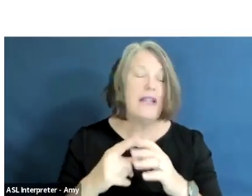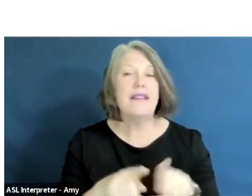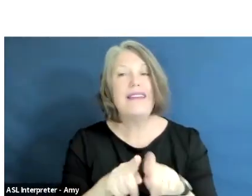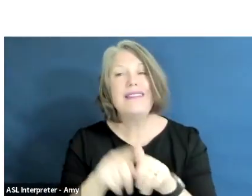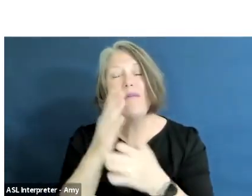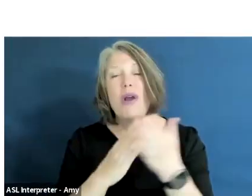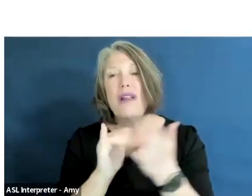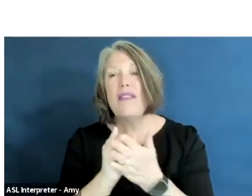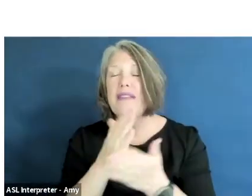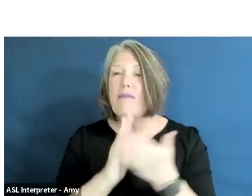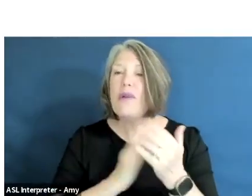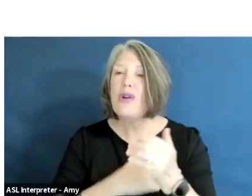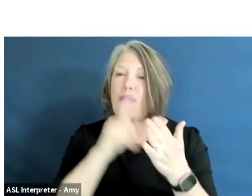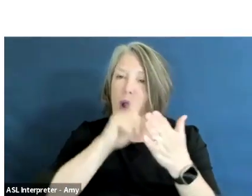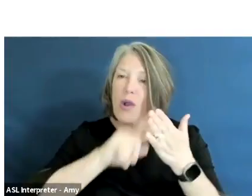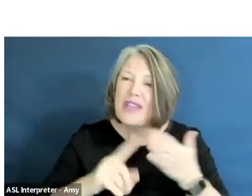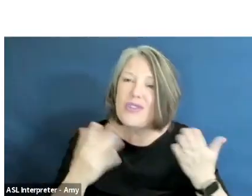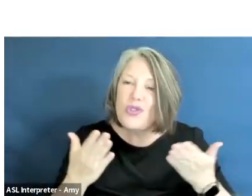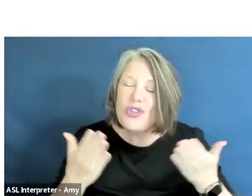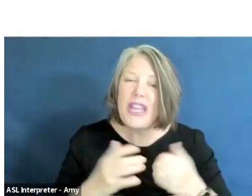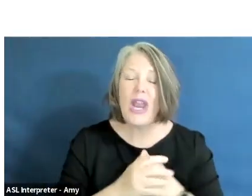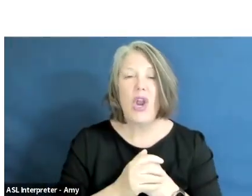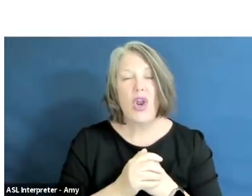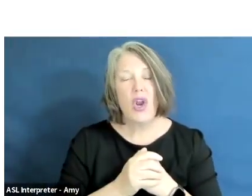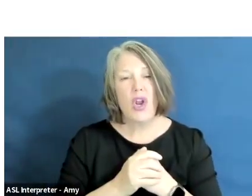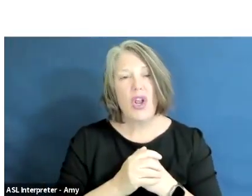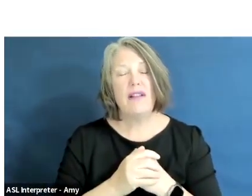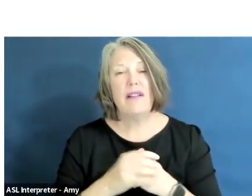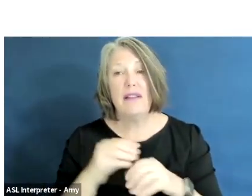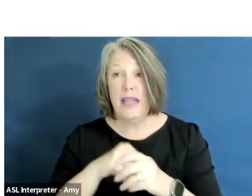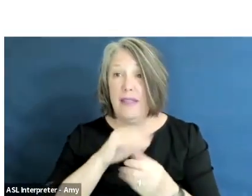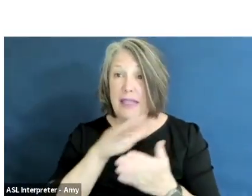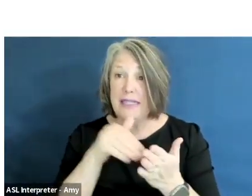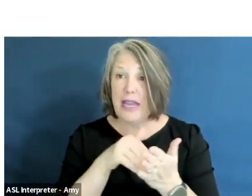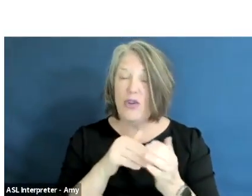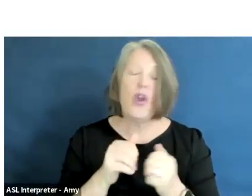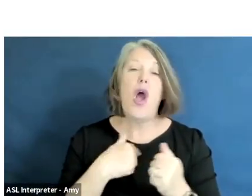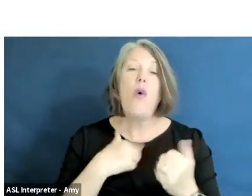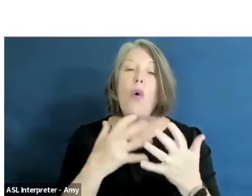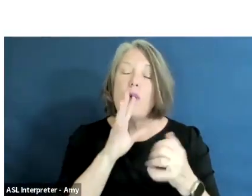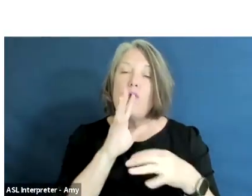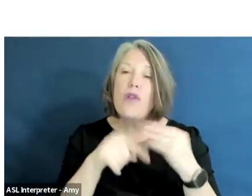our research here in the center, I want to talk about designing and testing